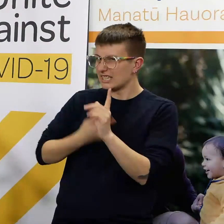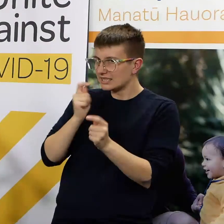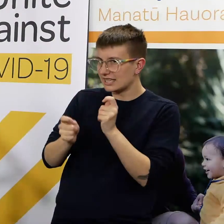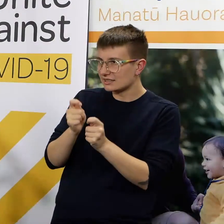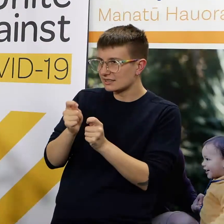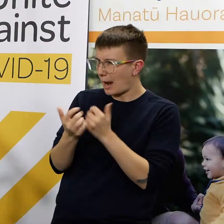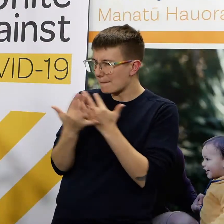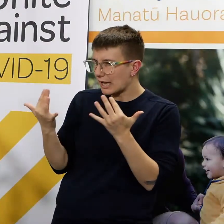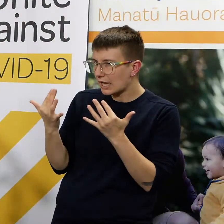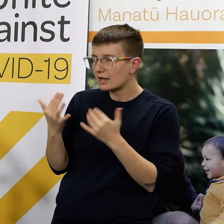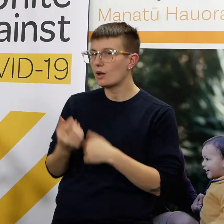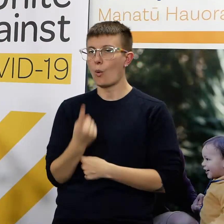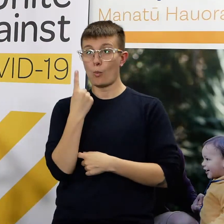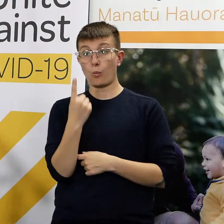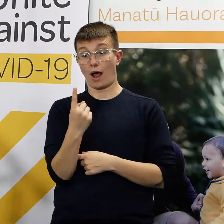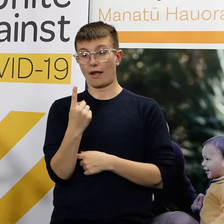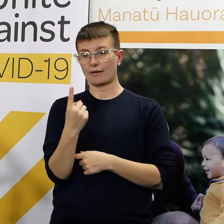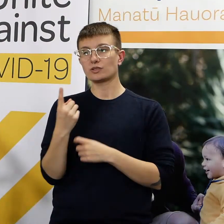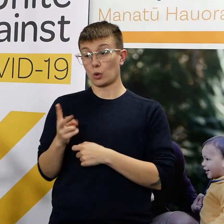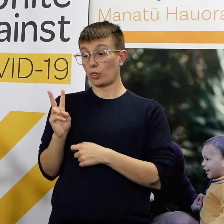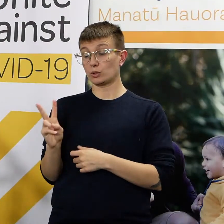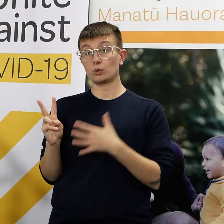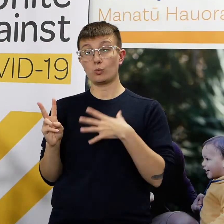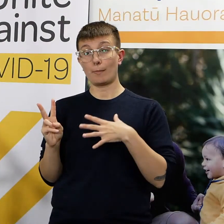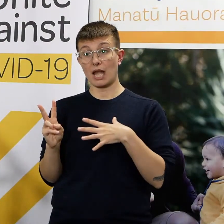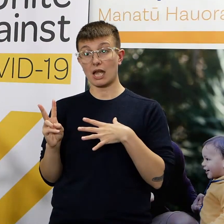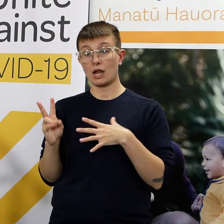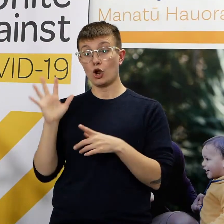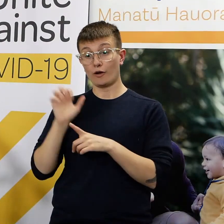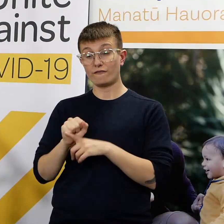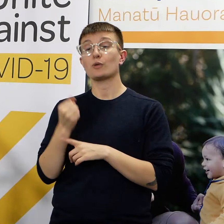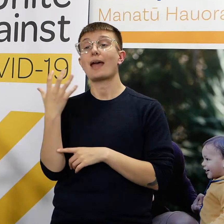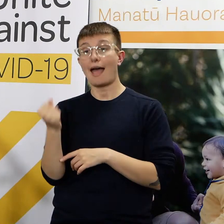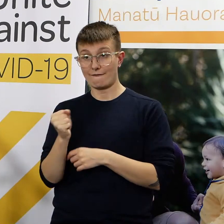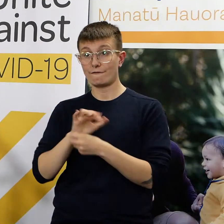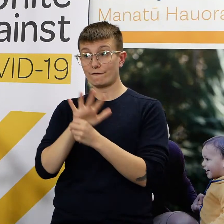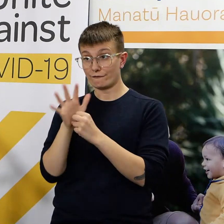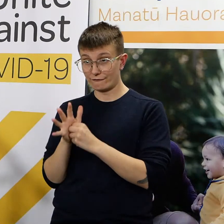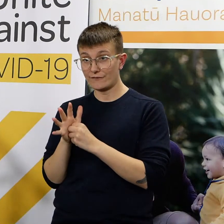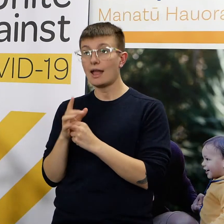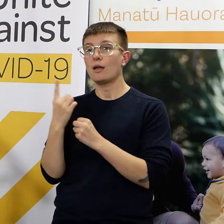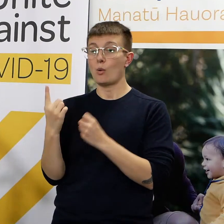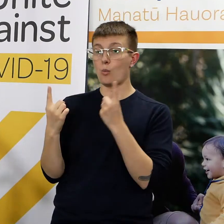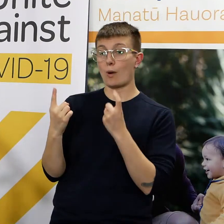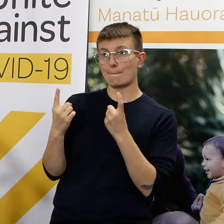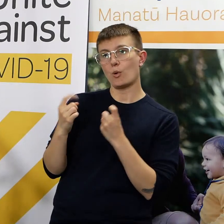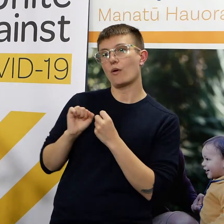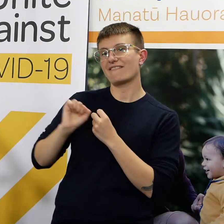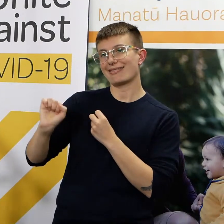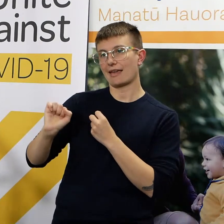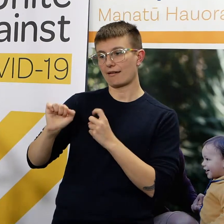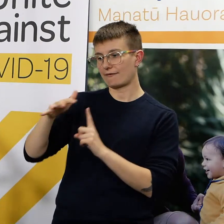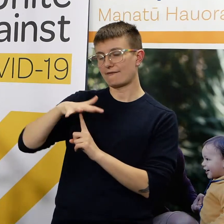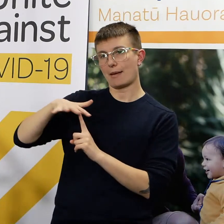But we are treating others who were in the same hotel or are in that hotel as being close contacts,